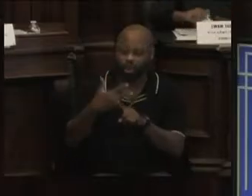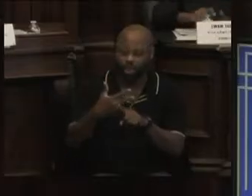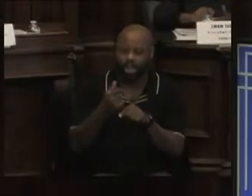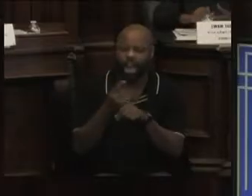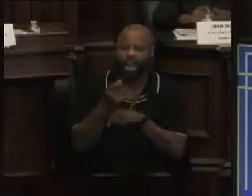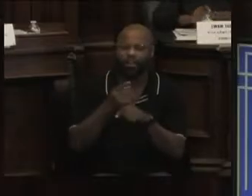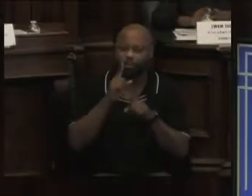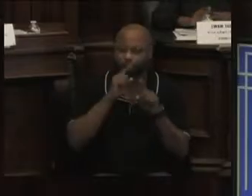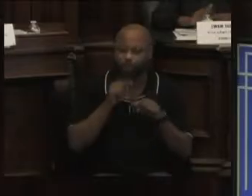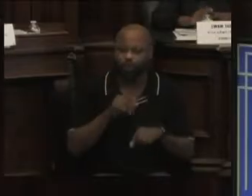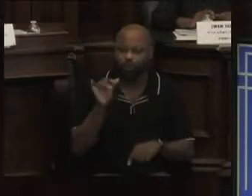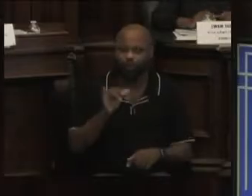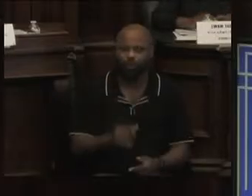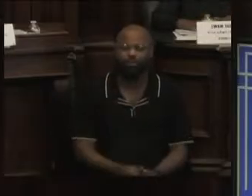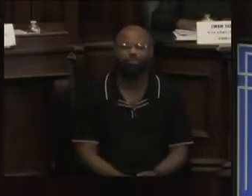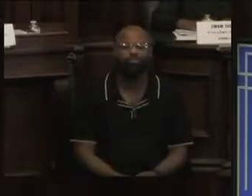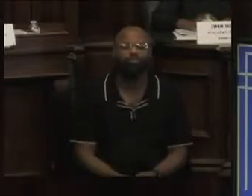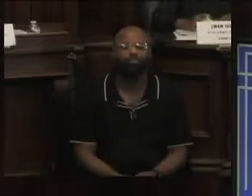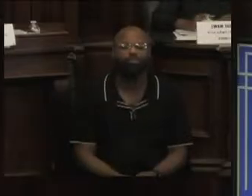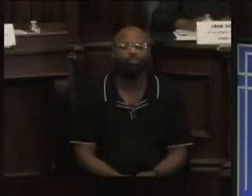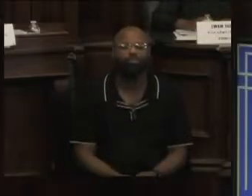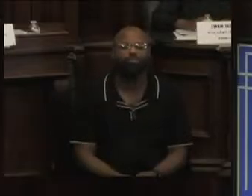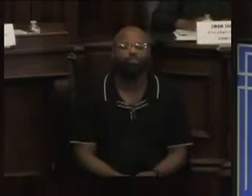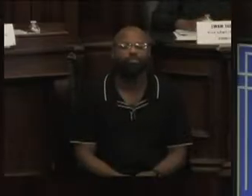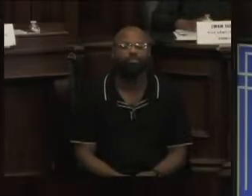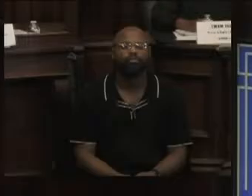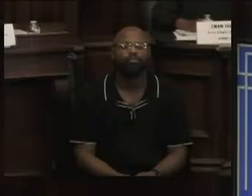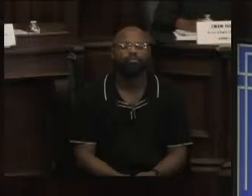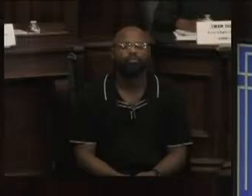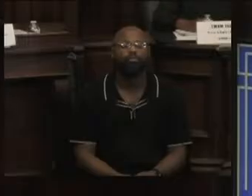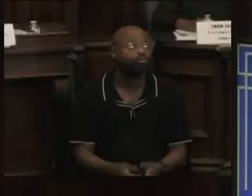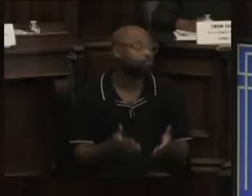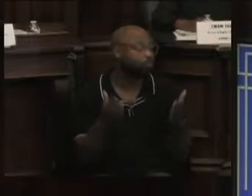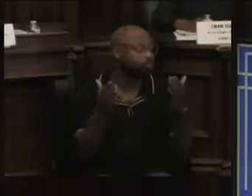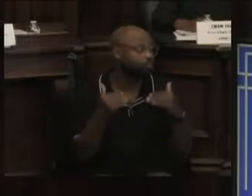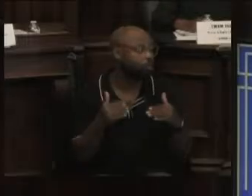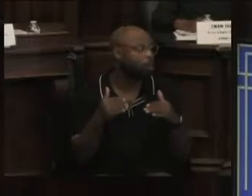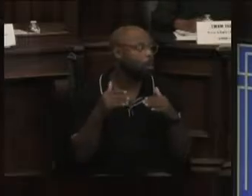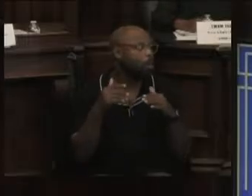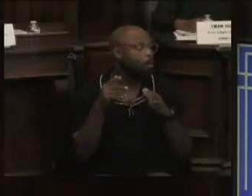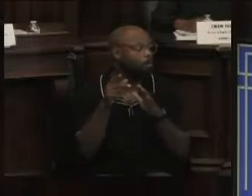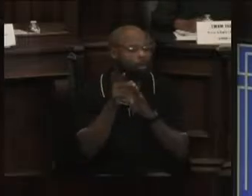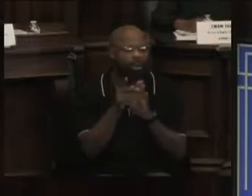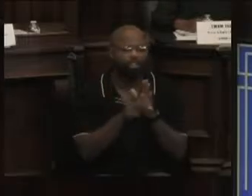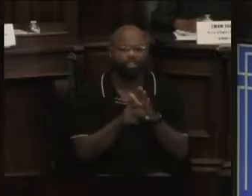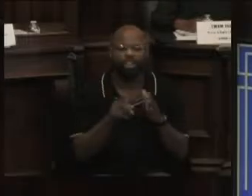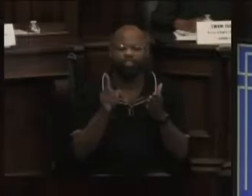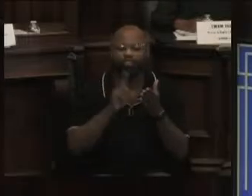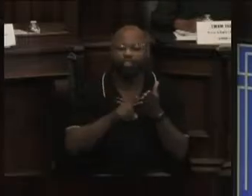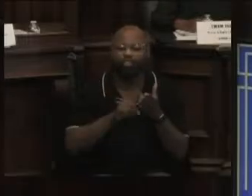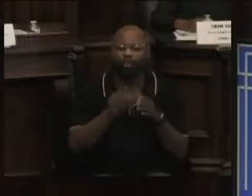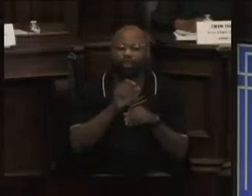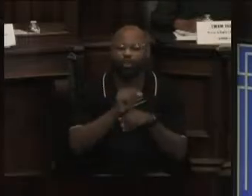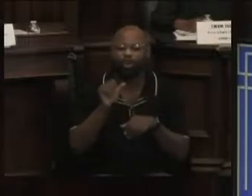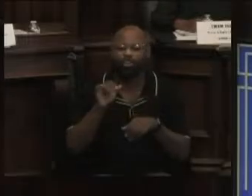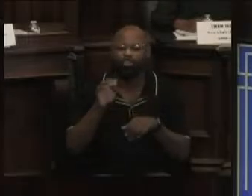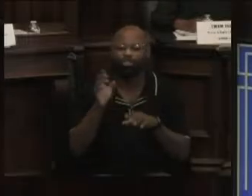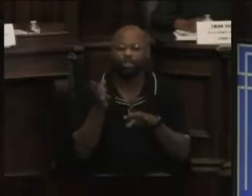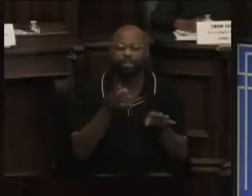the development of month to month, quarterly and annual